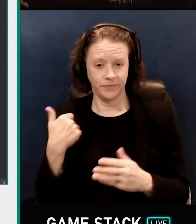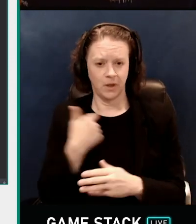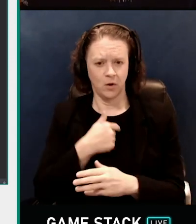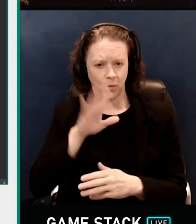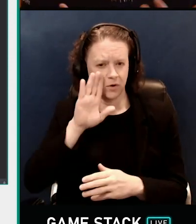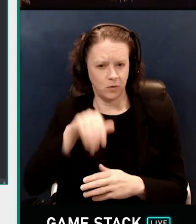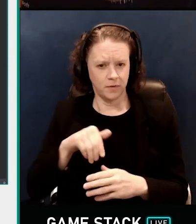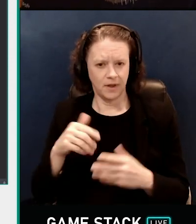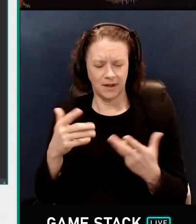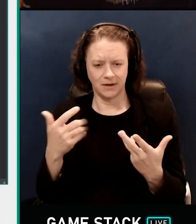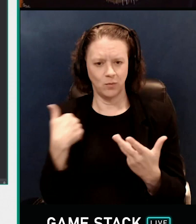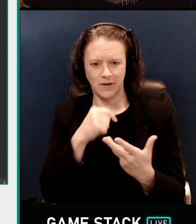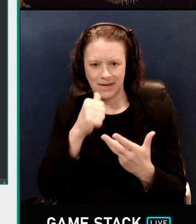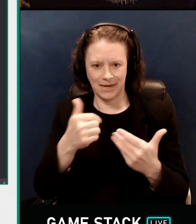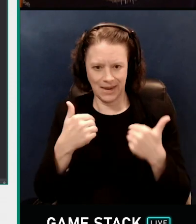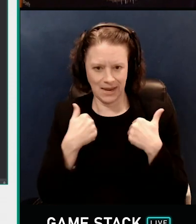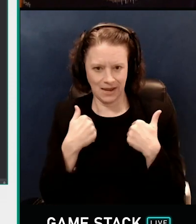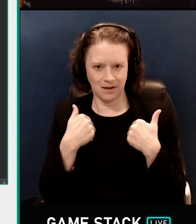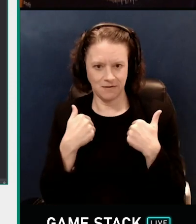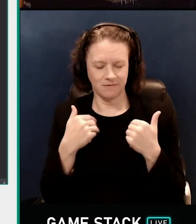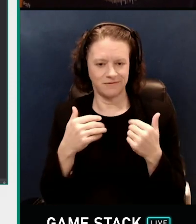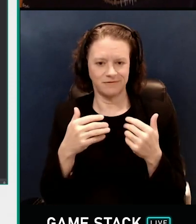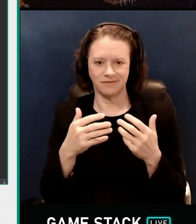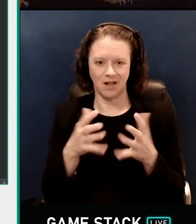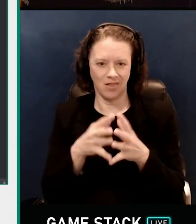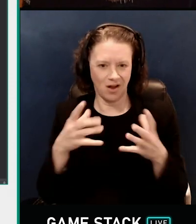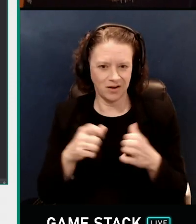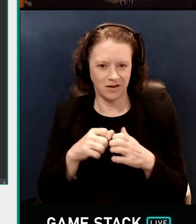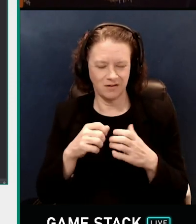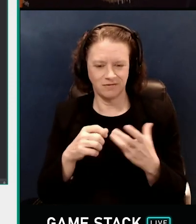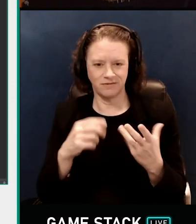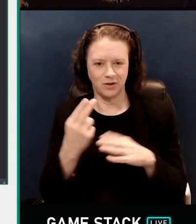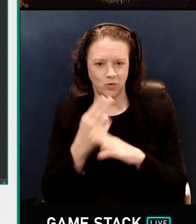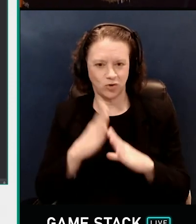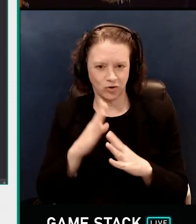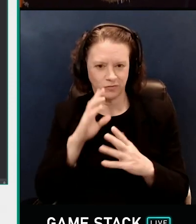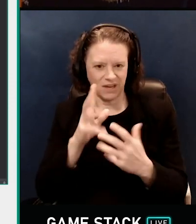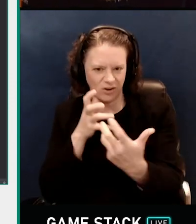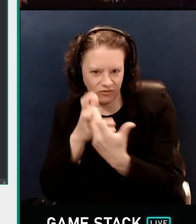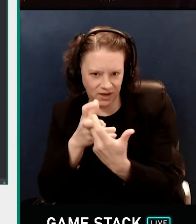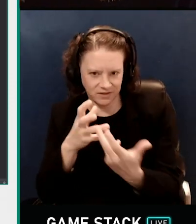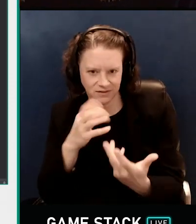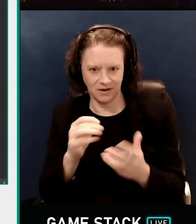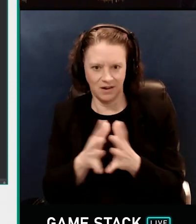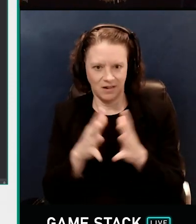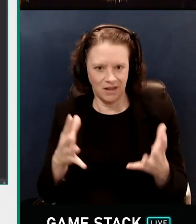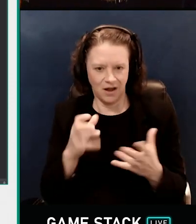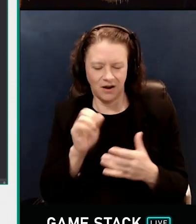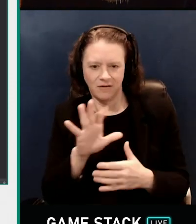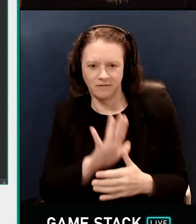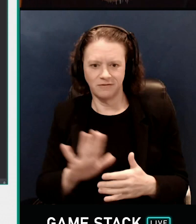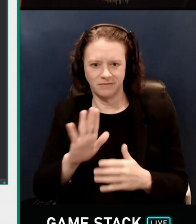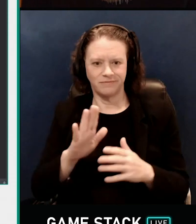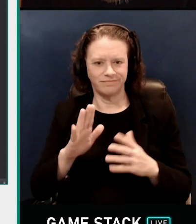We knew that there was a lack of. UI and a lack of empowerment and autonomy from the testers perspective.